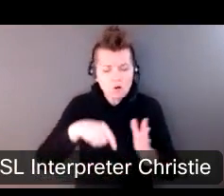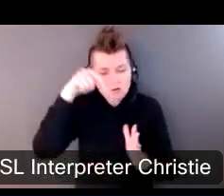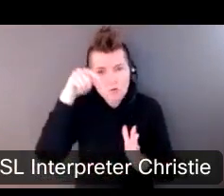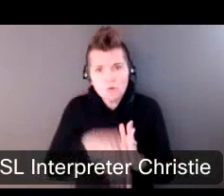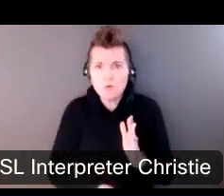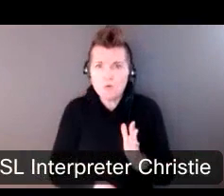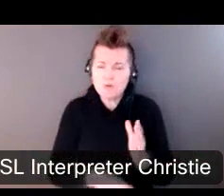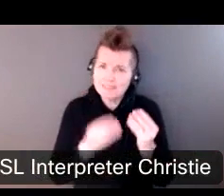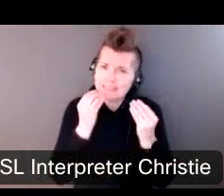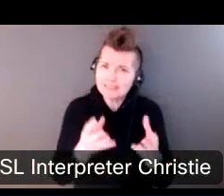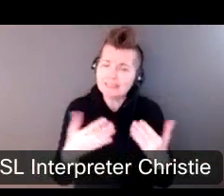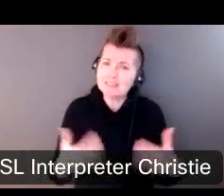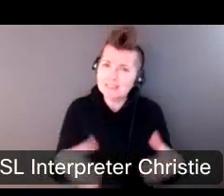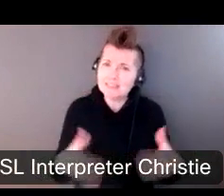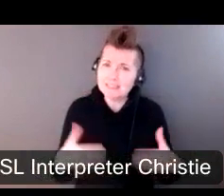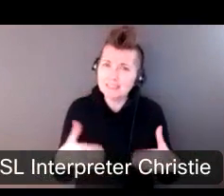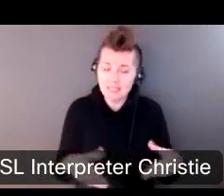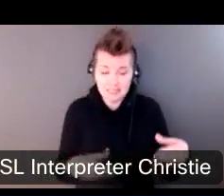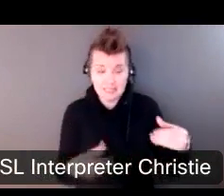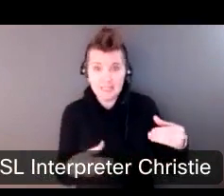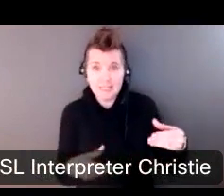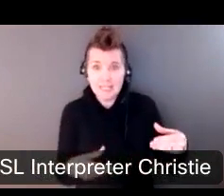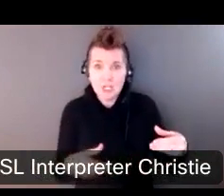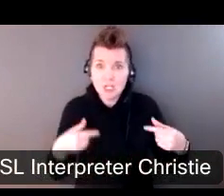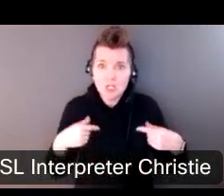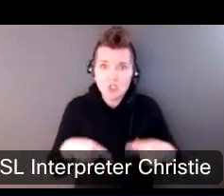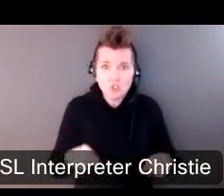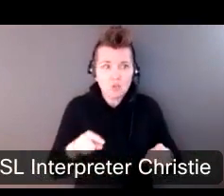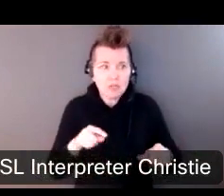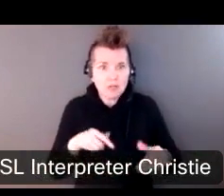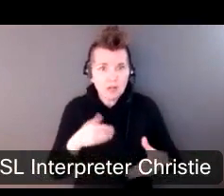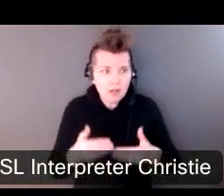There's a recognition as we're going through this process and through a bit of a fact finding